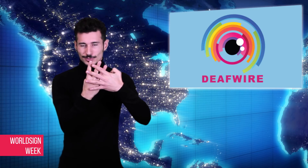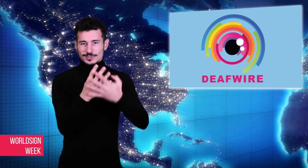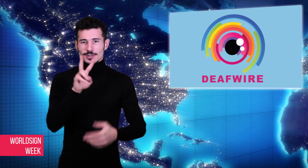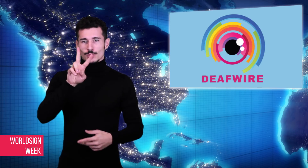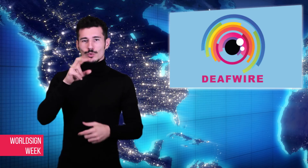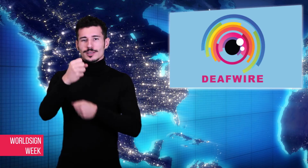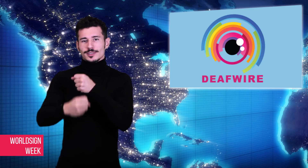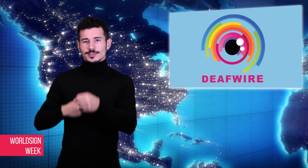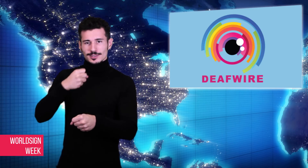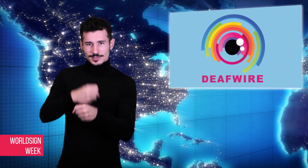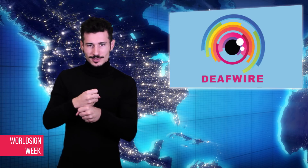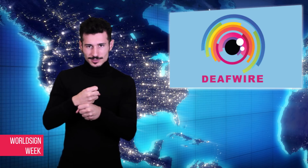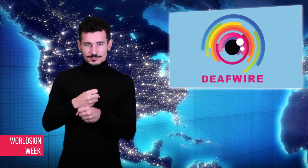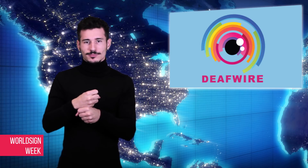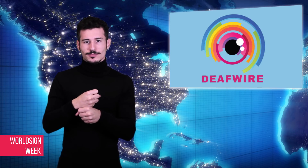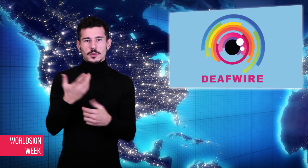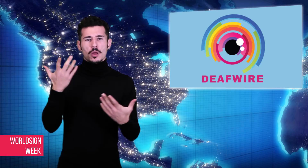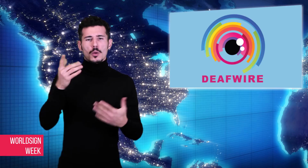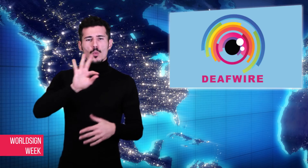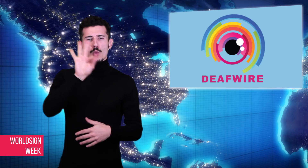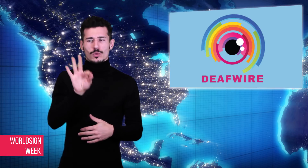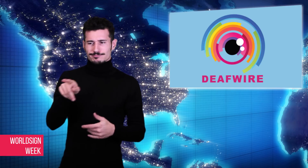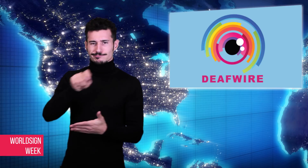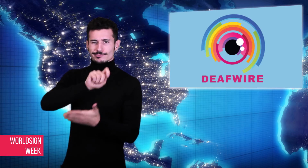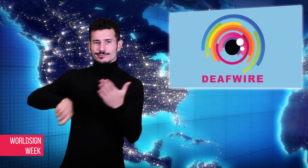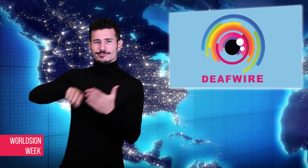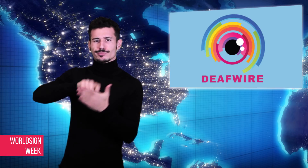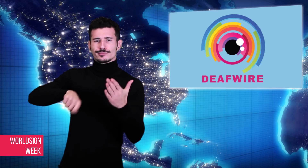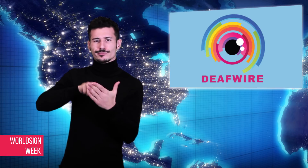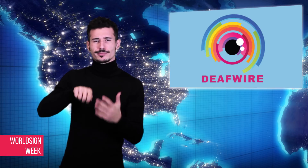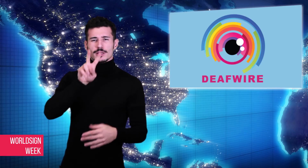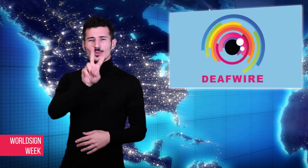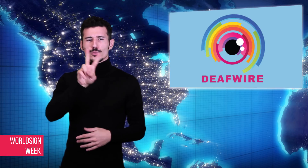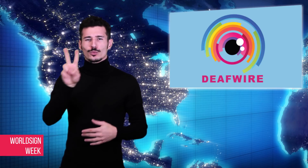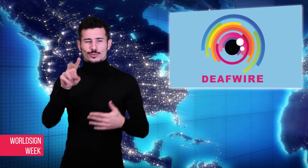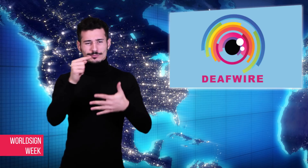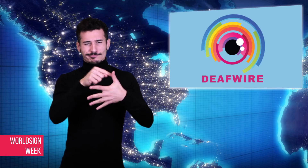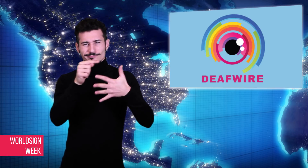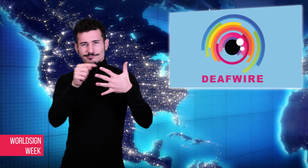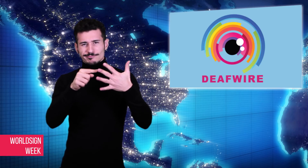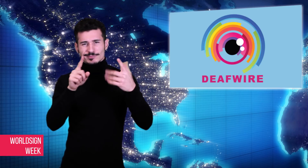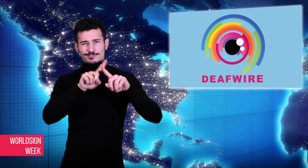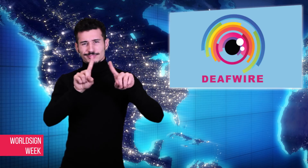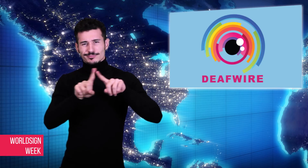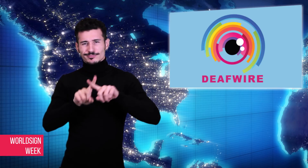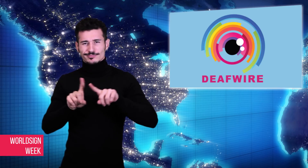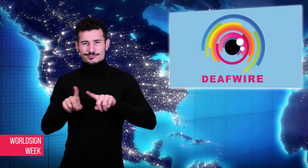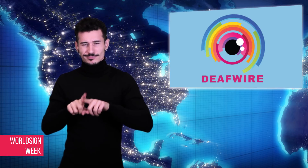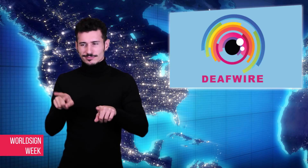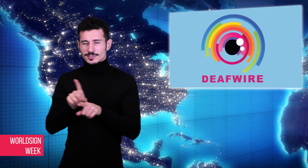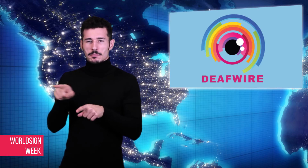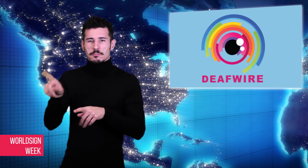months on probation and he will deal